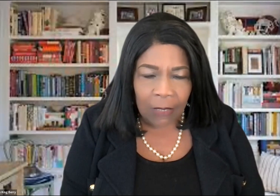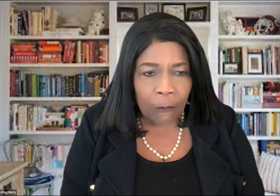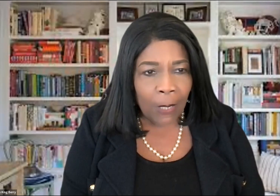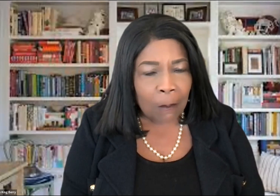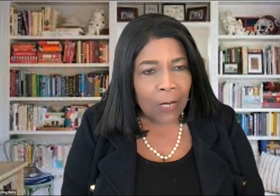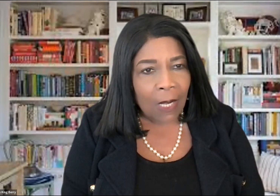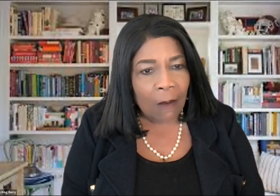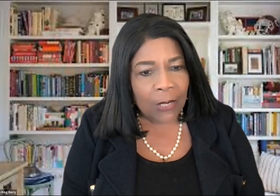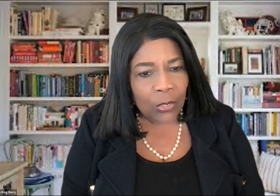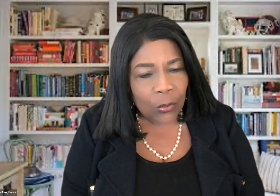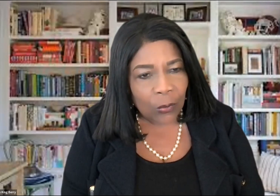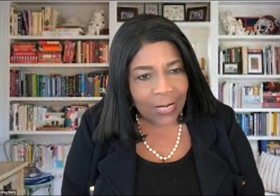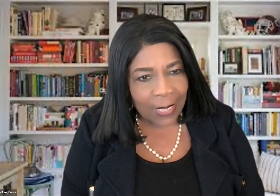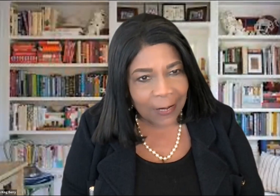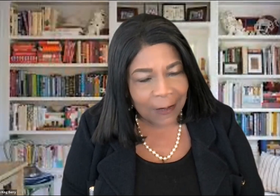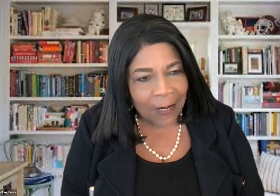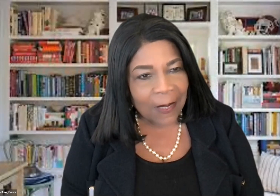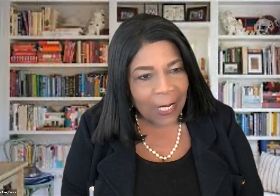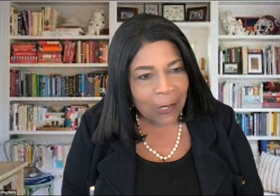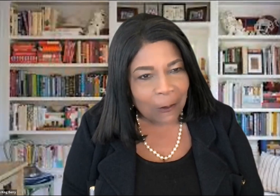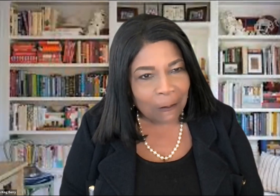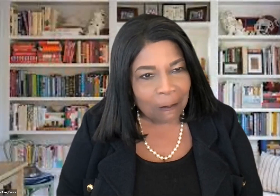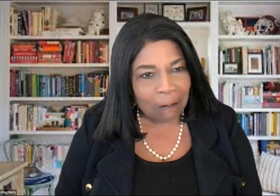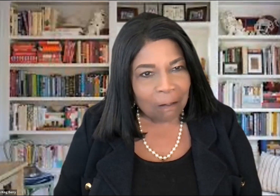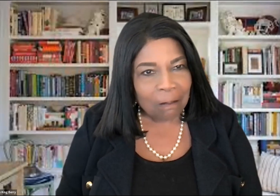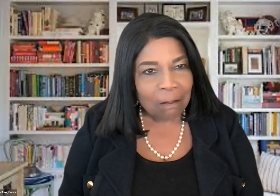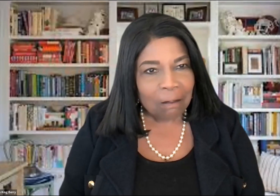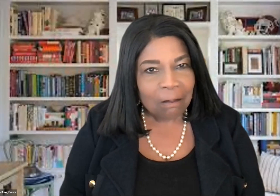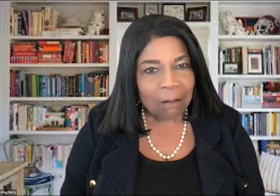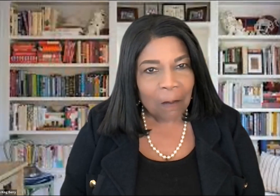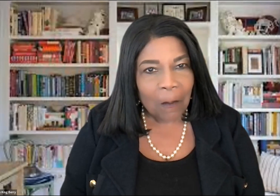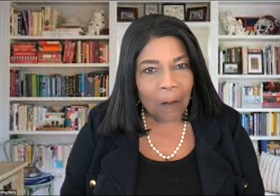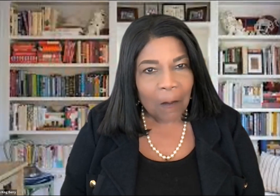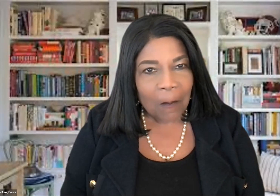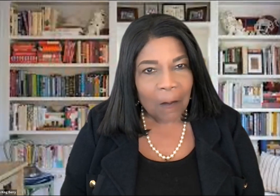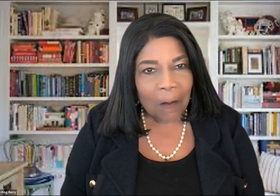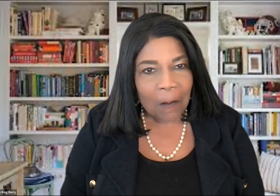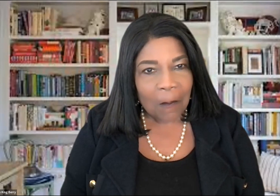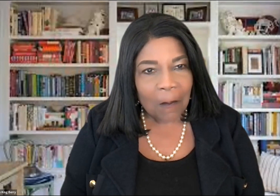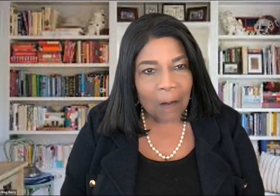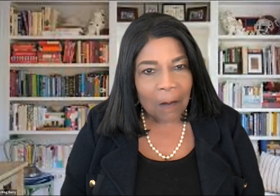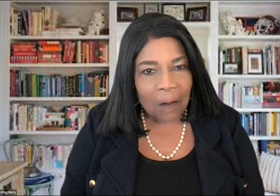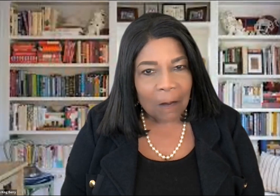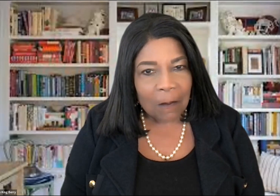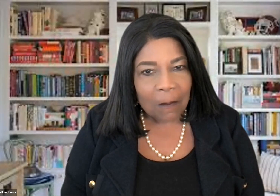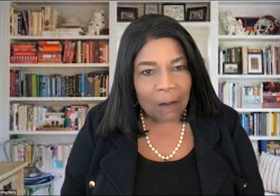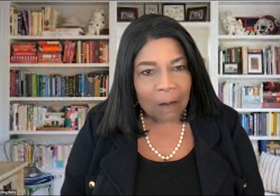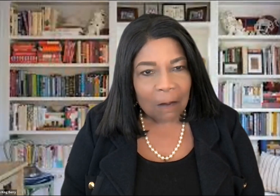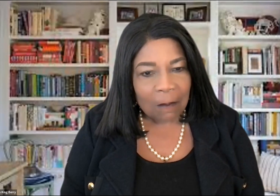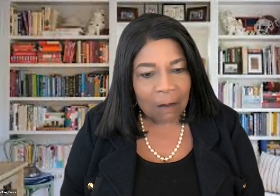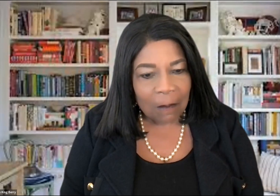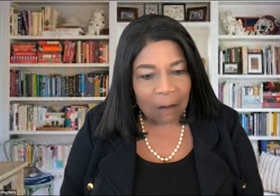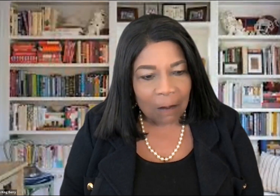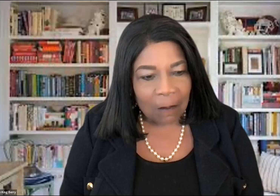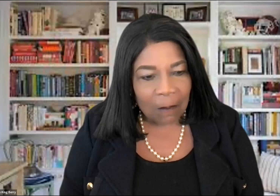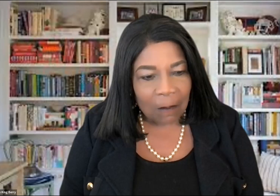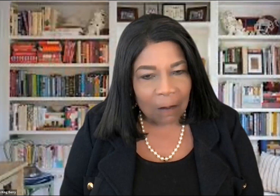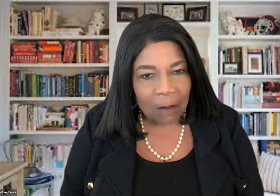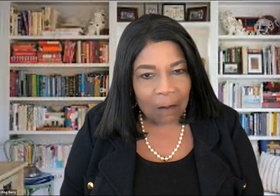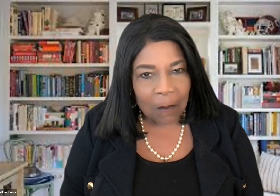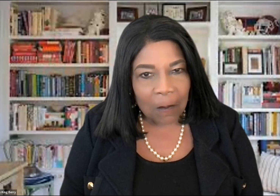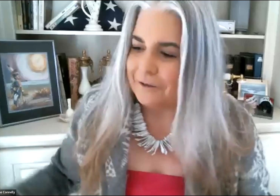Community and the development of additional lessons. Thank you.